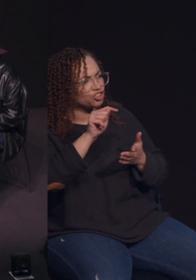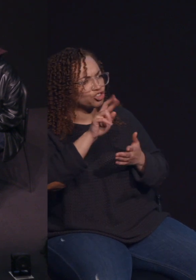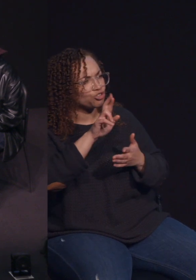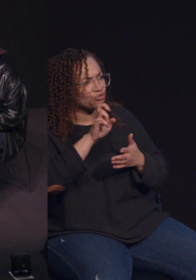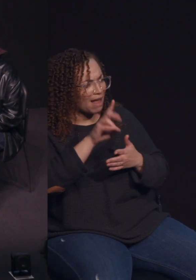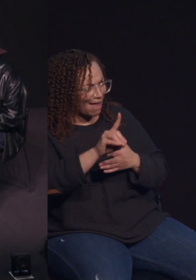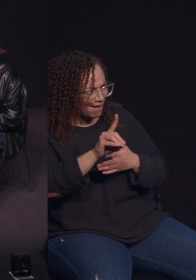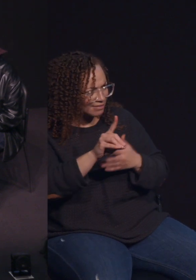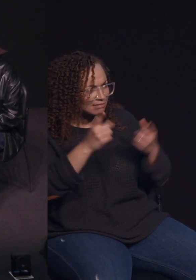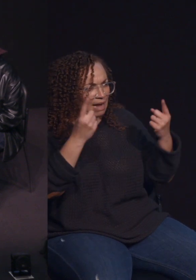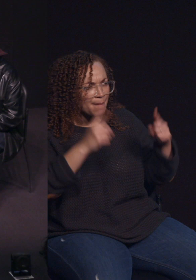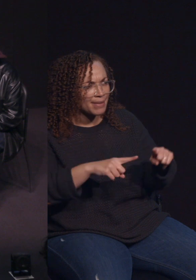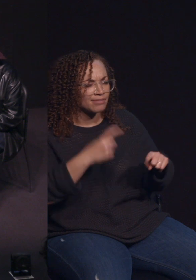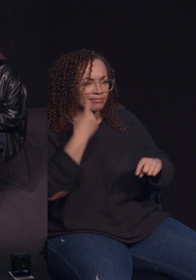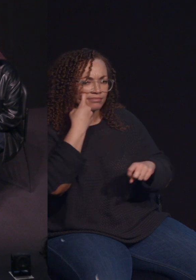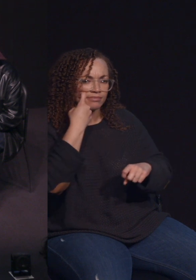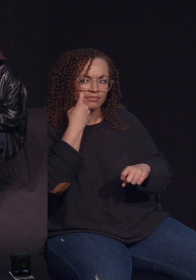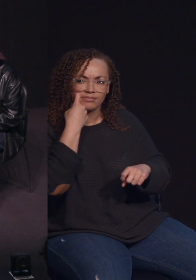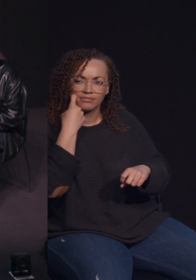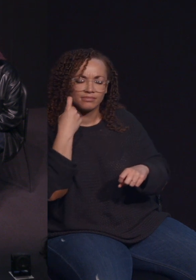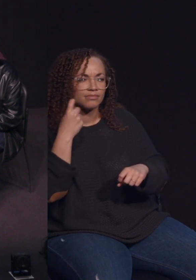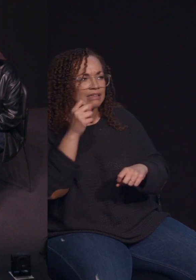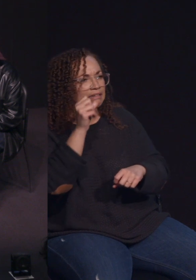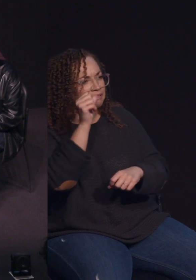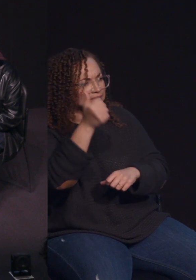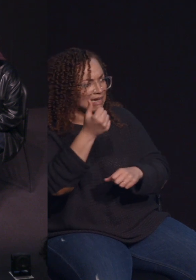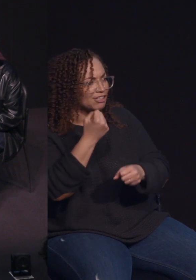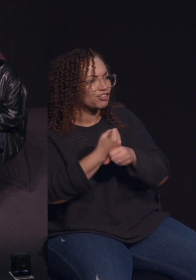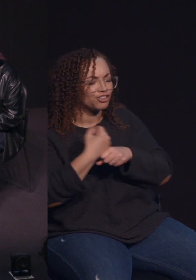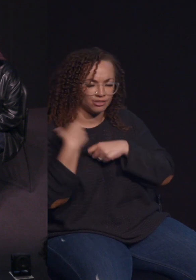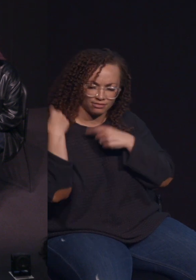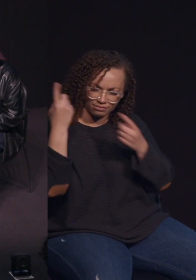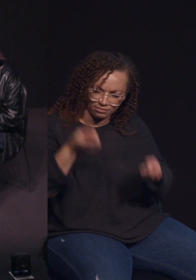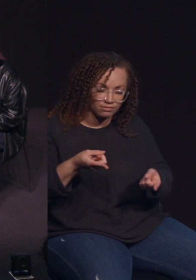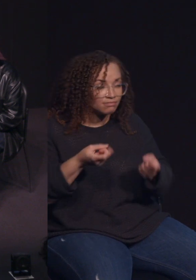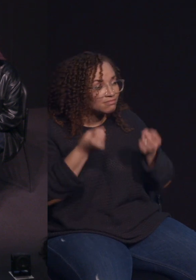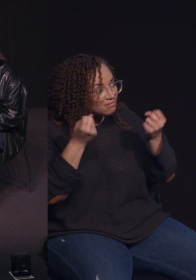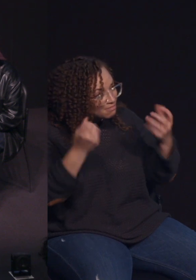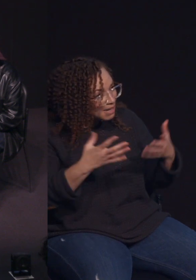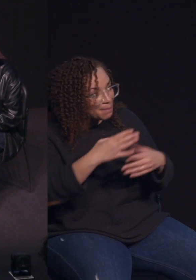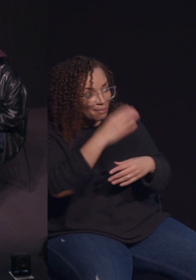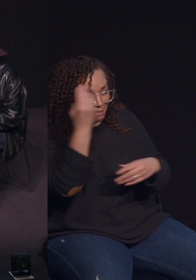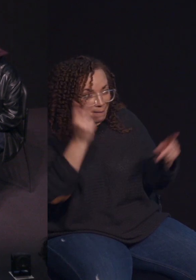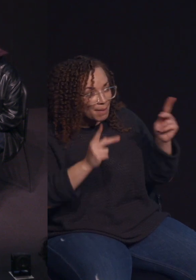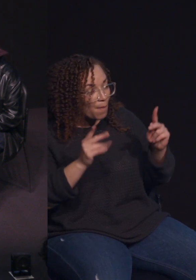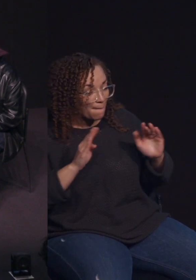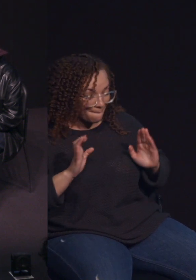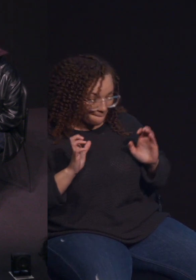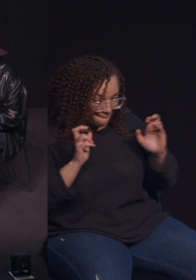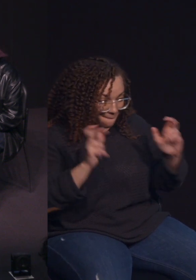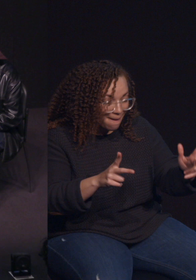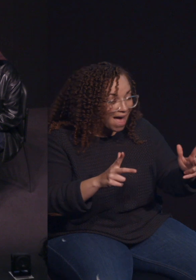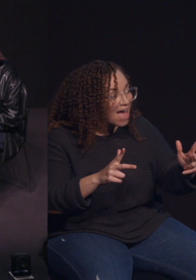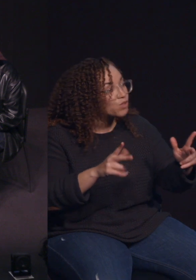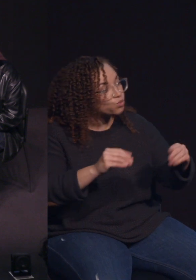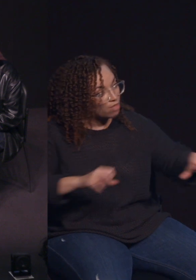where there are a lot of younger Black folks who are coming back to the land, who are reclaiming the land of their ancestors who